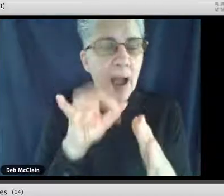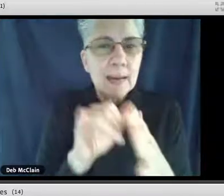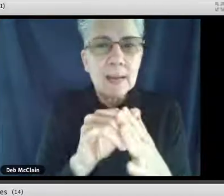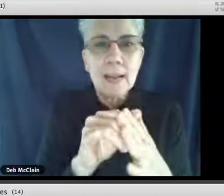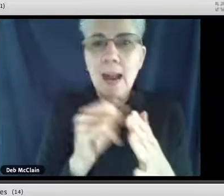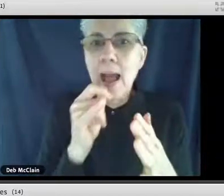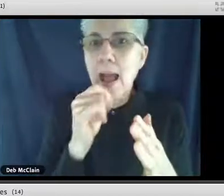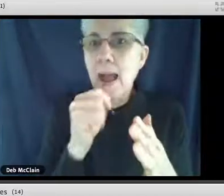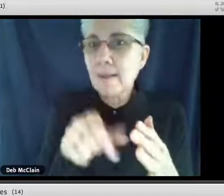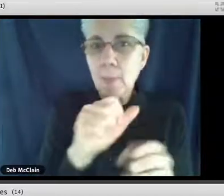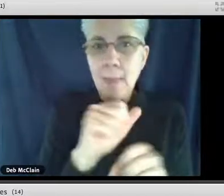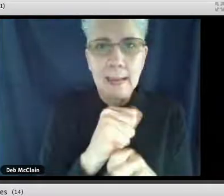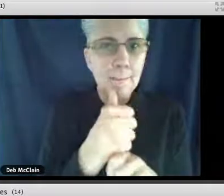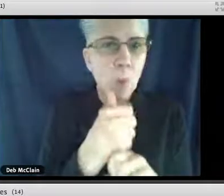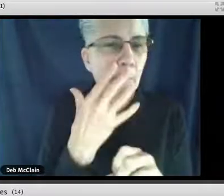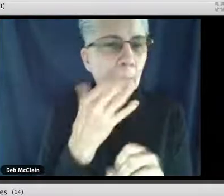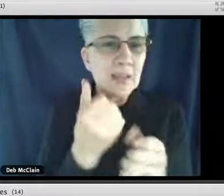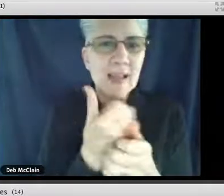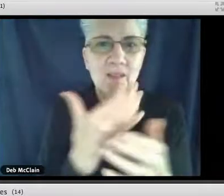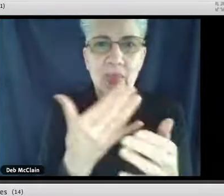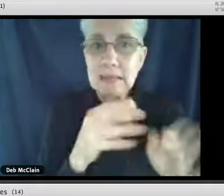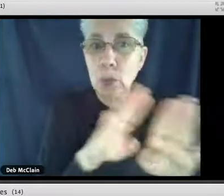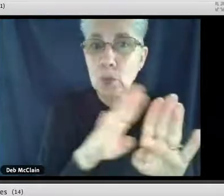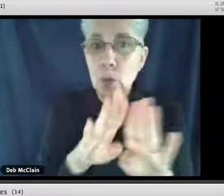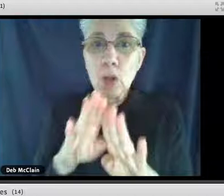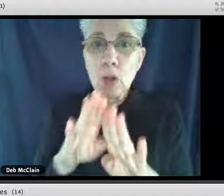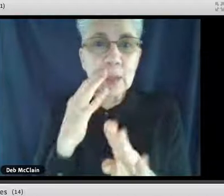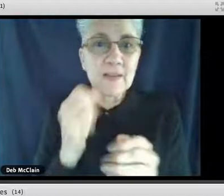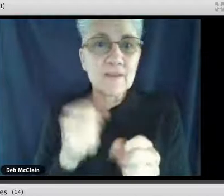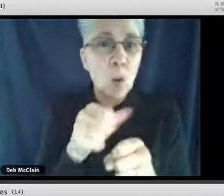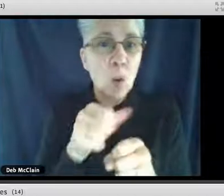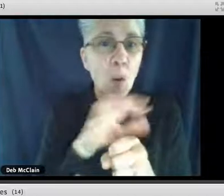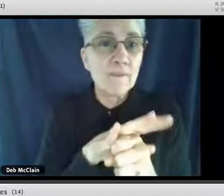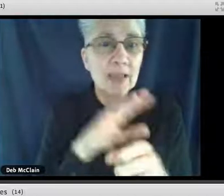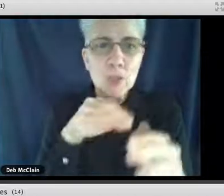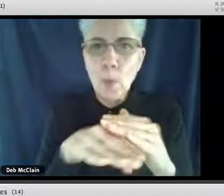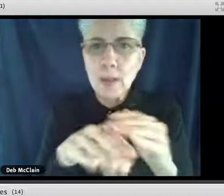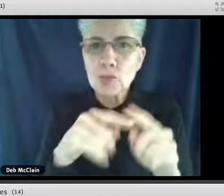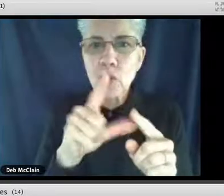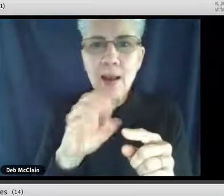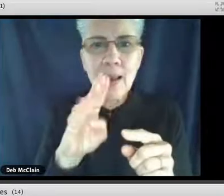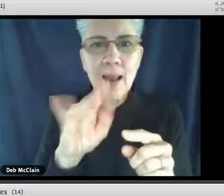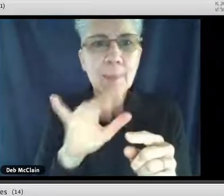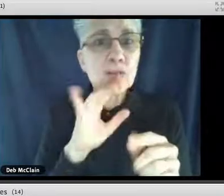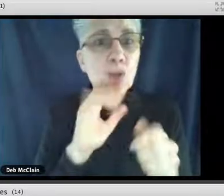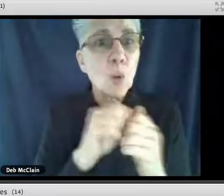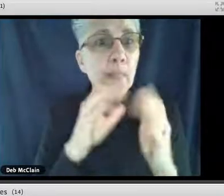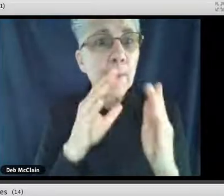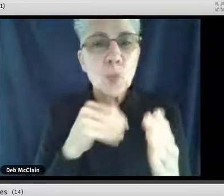because everything is closed because of COVID to go into the lobby to talk to the person, and when I got there, she said, "Just come through the drive-through."